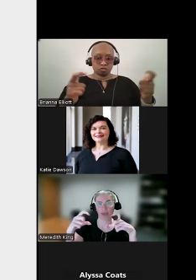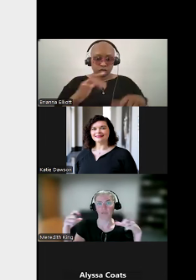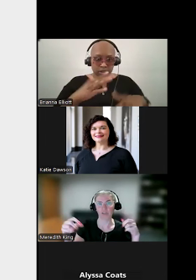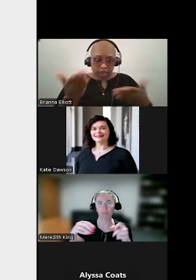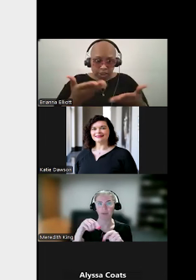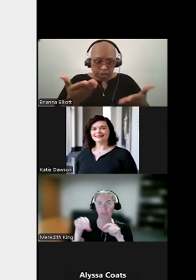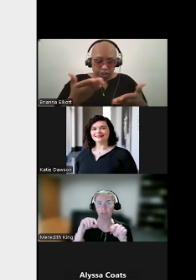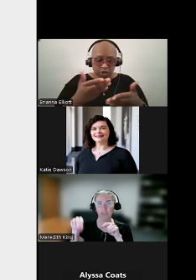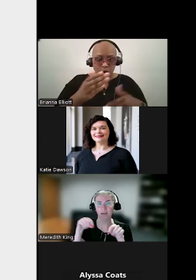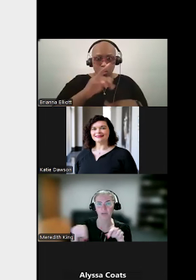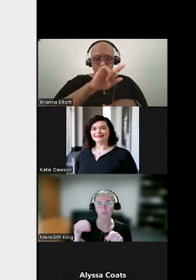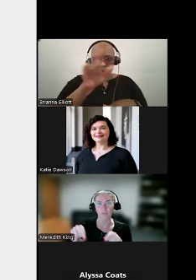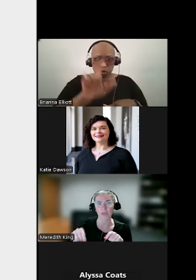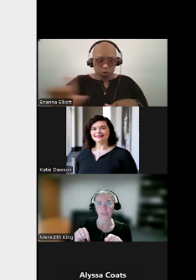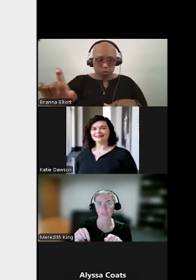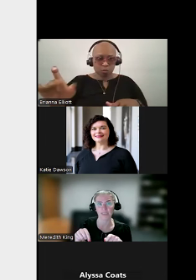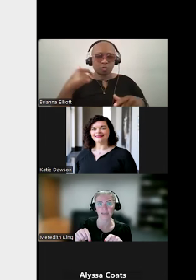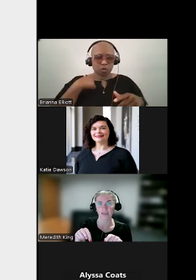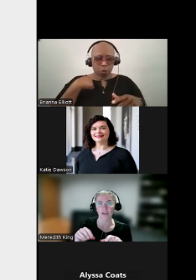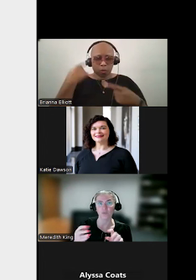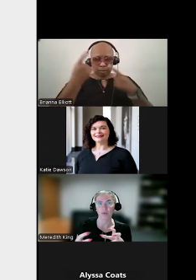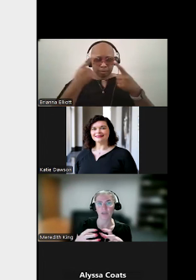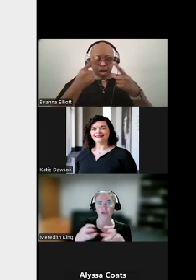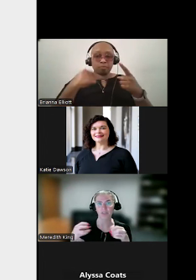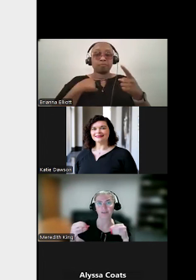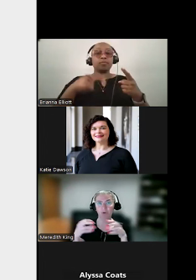image up and then it just looks like a bunch of pixels. You want to make sure that someone